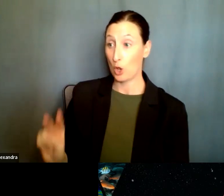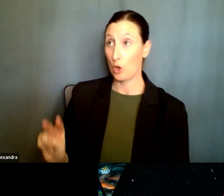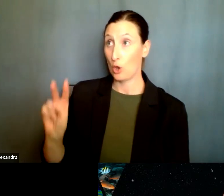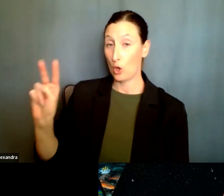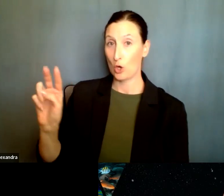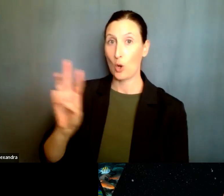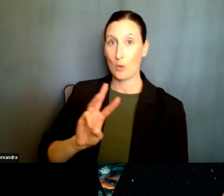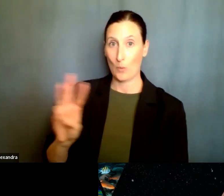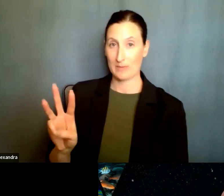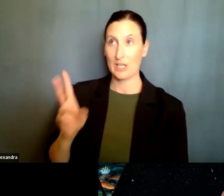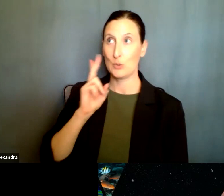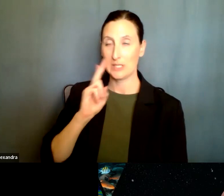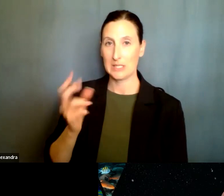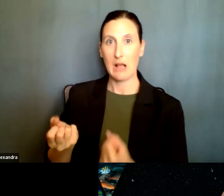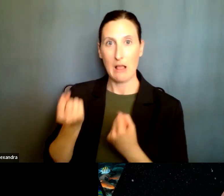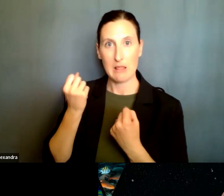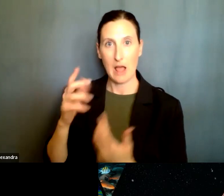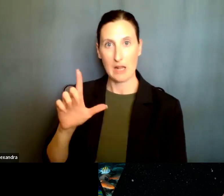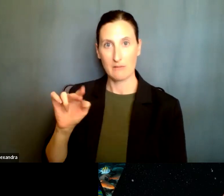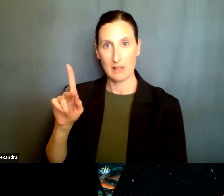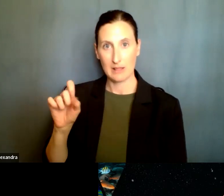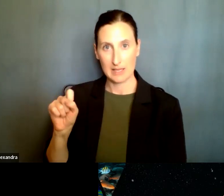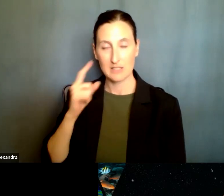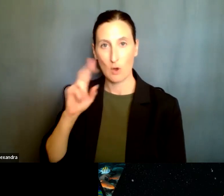to get signed up to different,